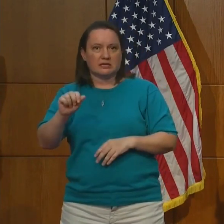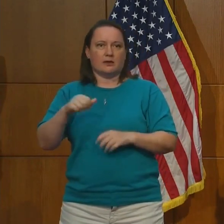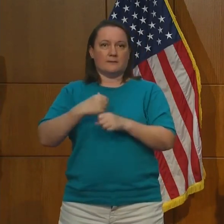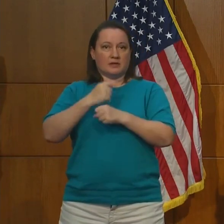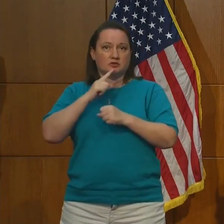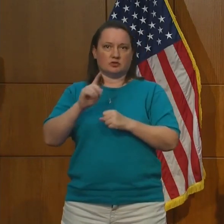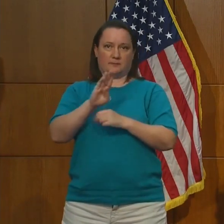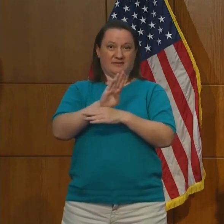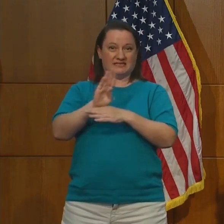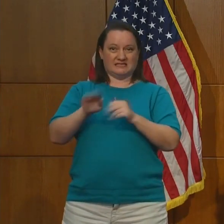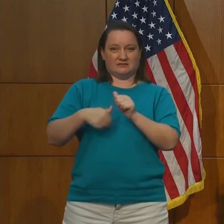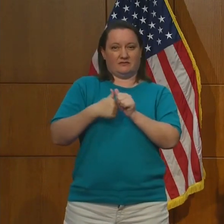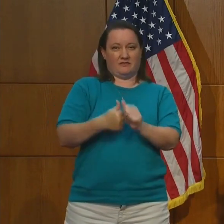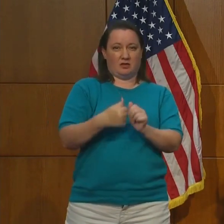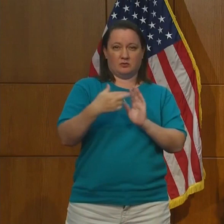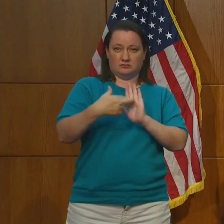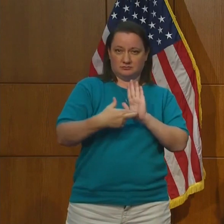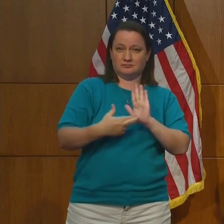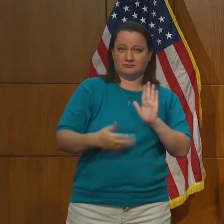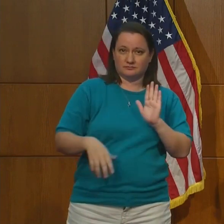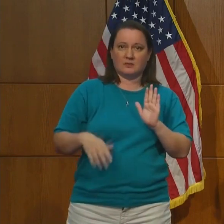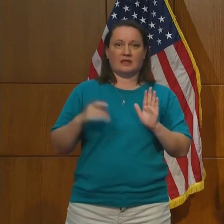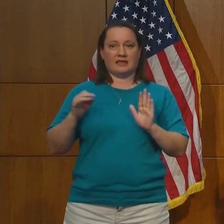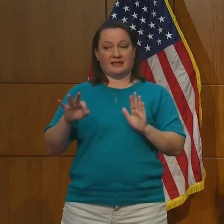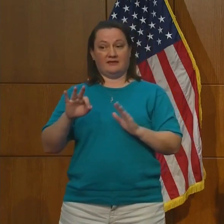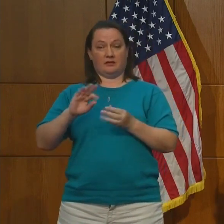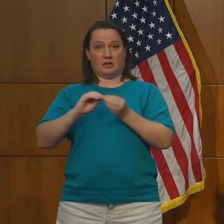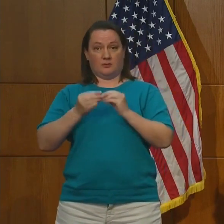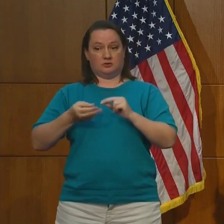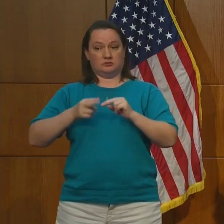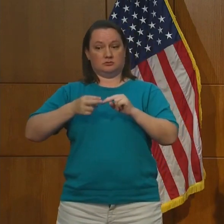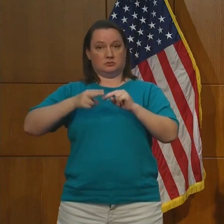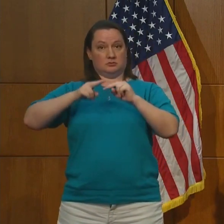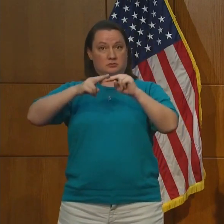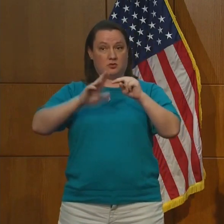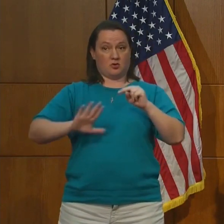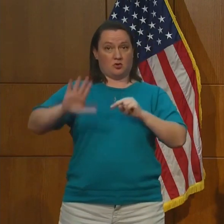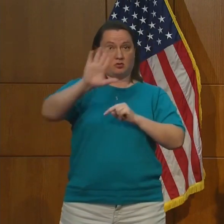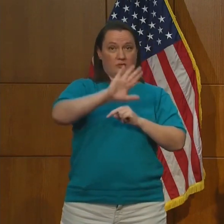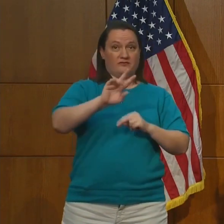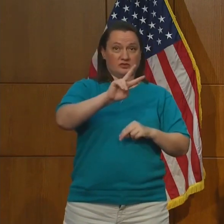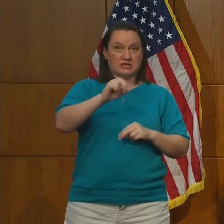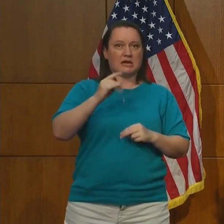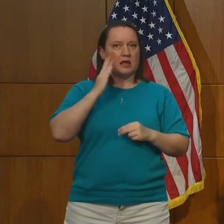WHAT'S GOING ON IN HAMPTON ROADS I WILL CONTINUE THE FORCE